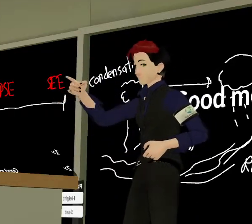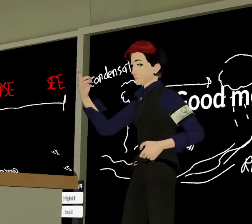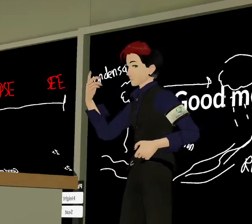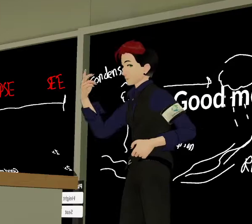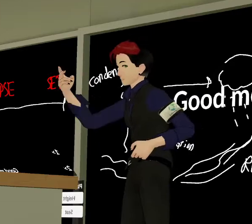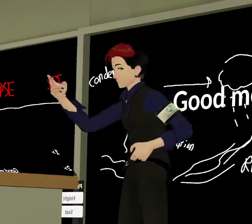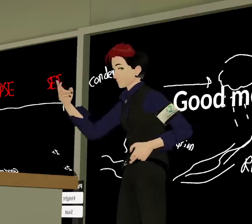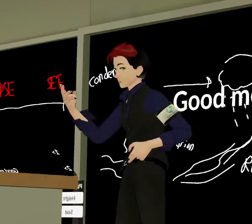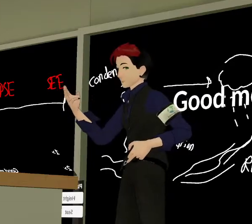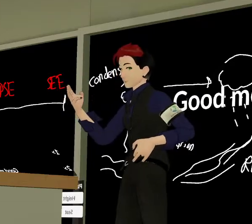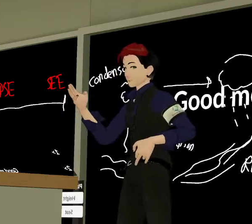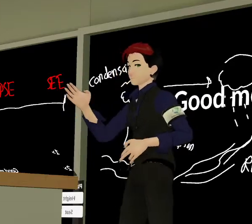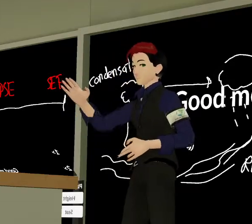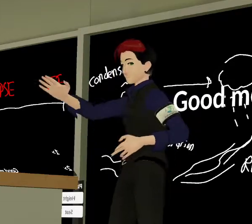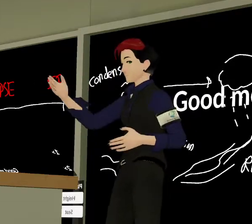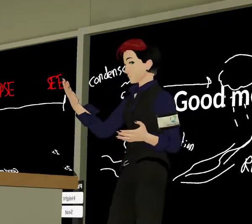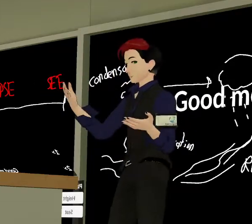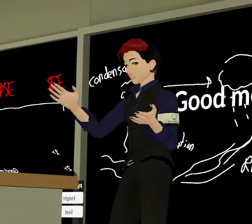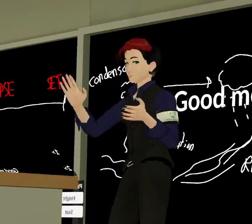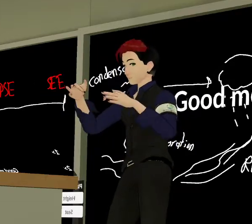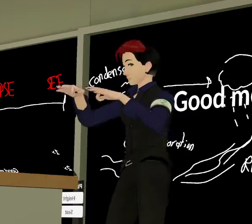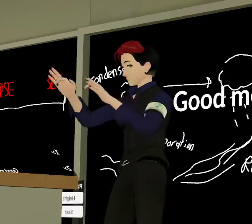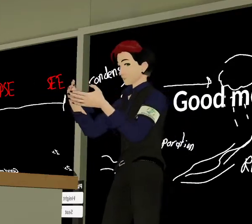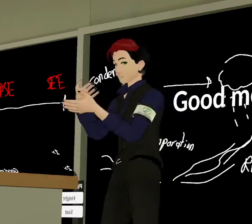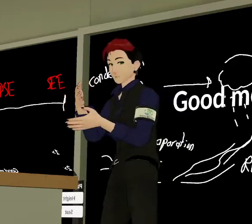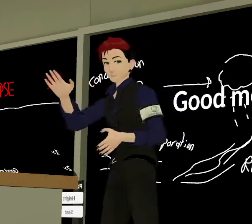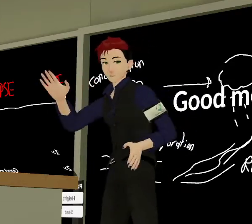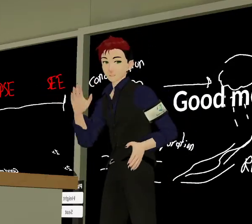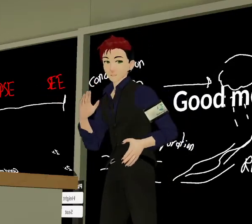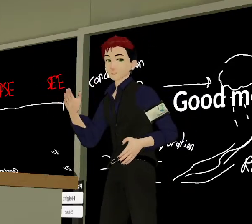did you guys see okay and still some of your new that's